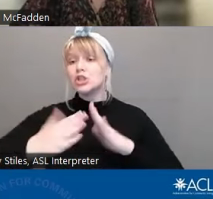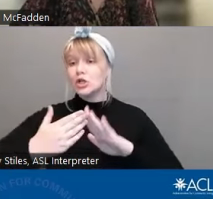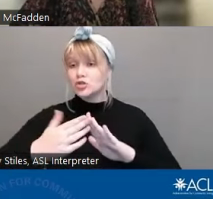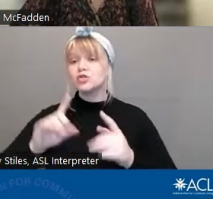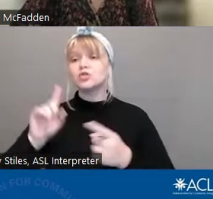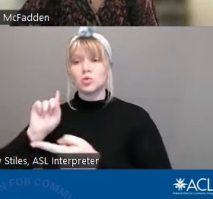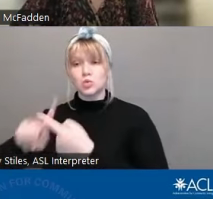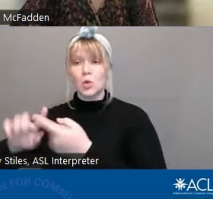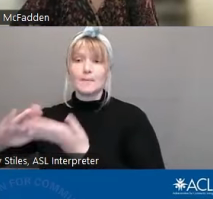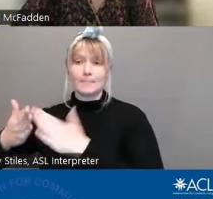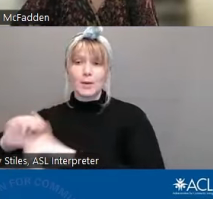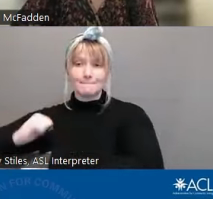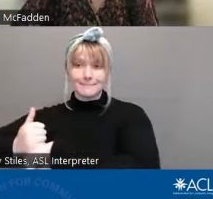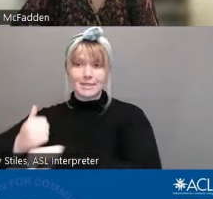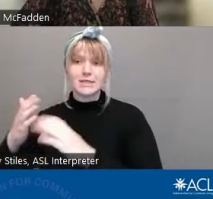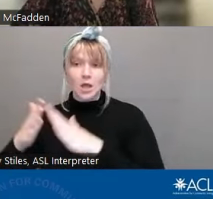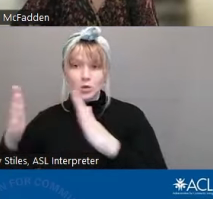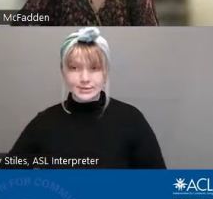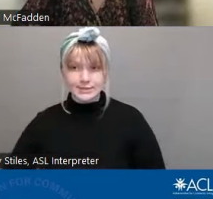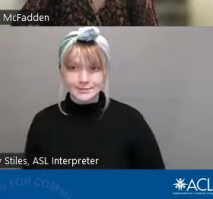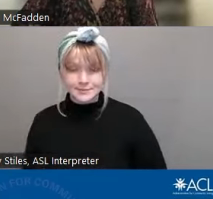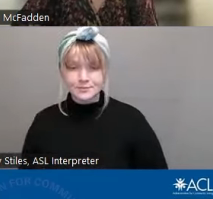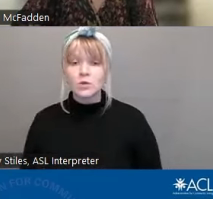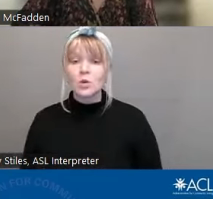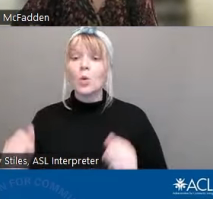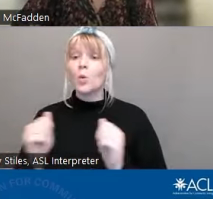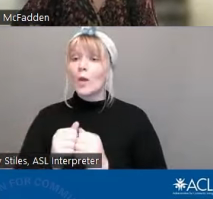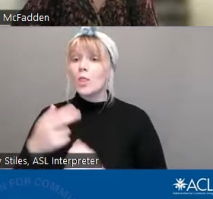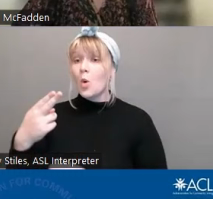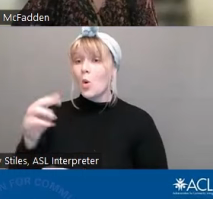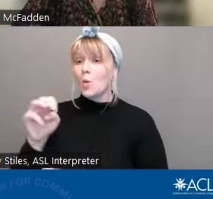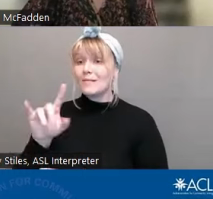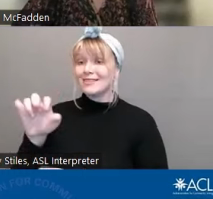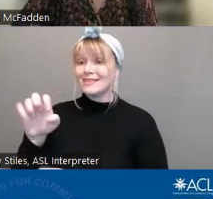With homelessness service providers seeing an increase in serving people with disabilities